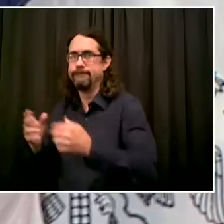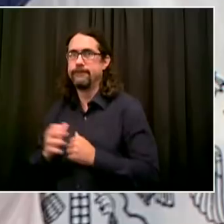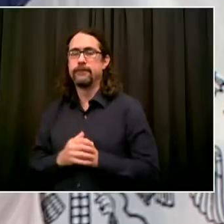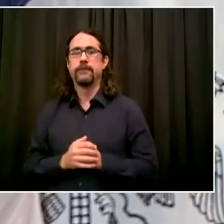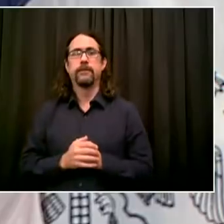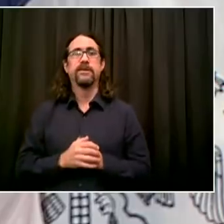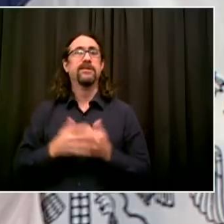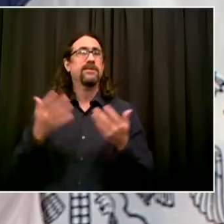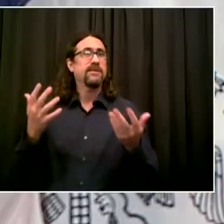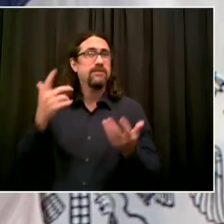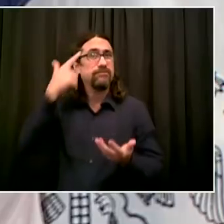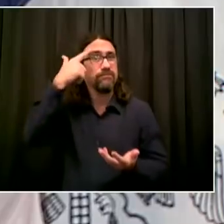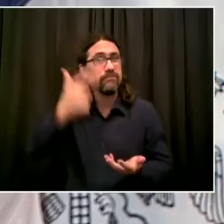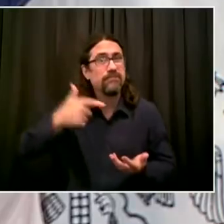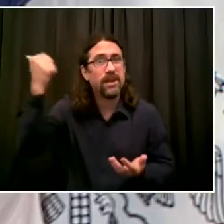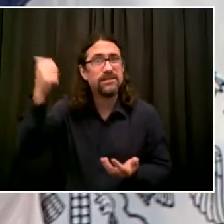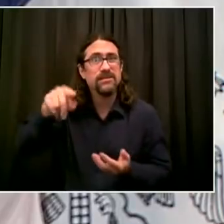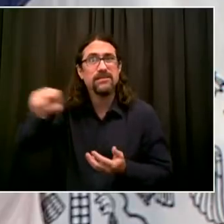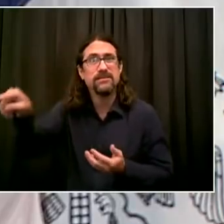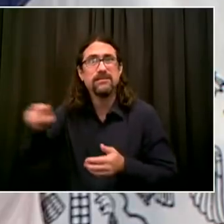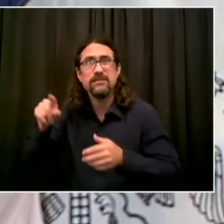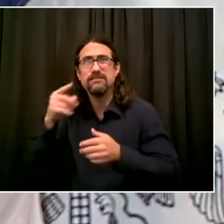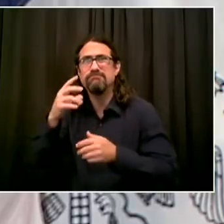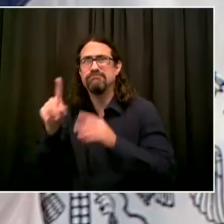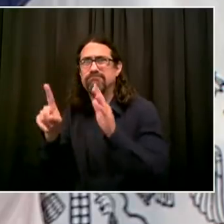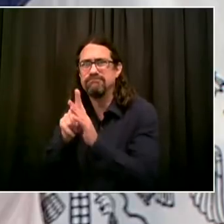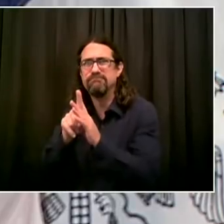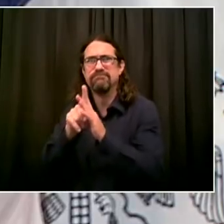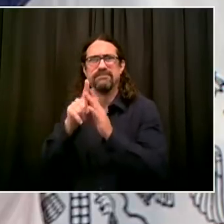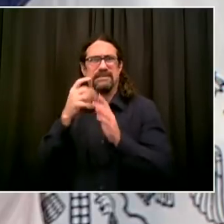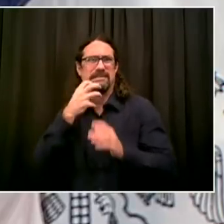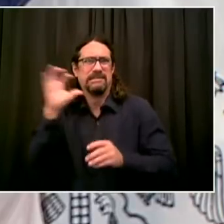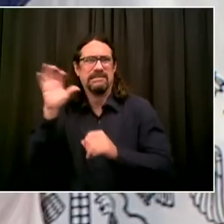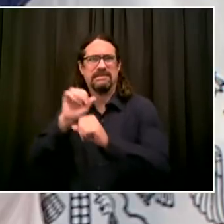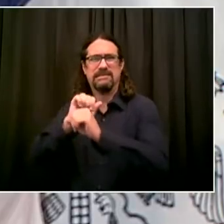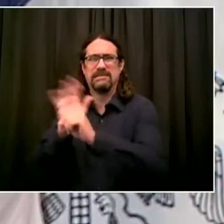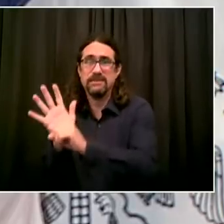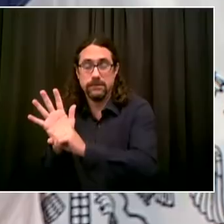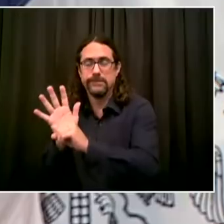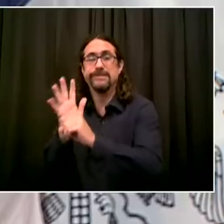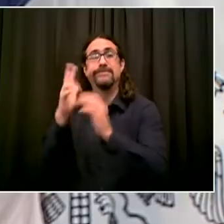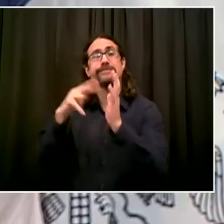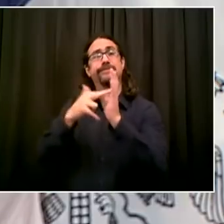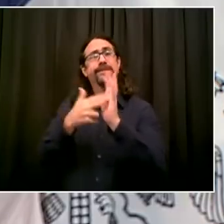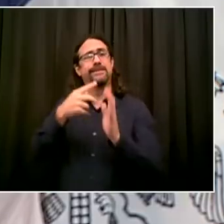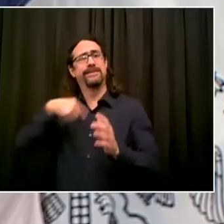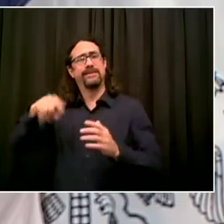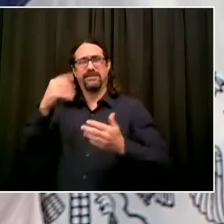THE COMMUNITY. YOU WANT TO REDUCE THE AMOUNT OF PEOPLE NNRUINARG OU ND AND MCOI NGNITO CONTACT WITH